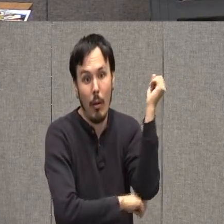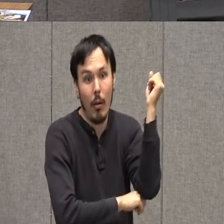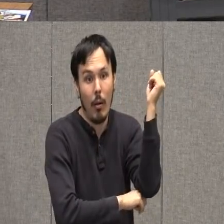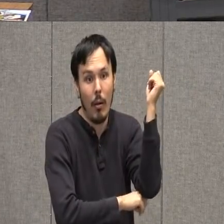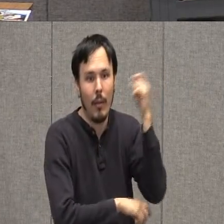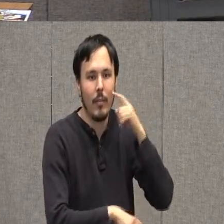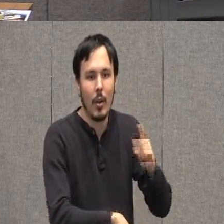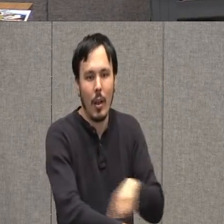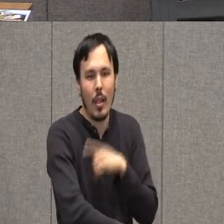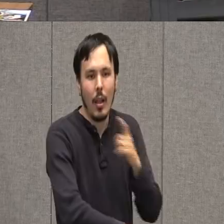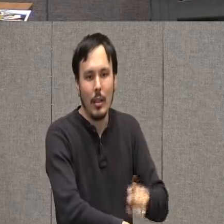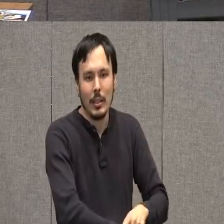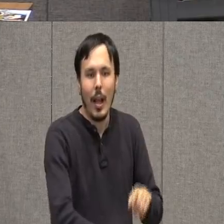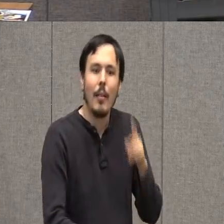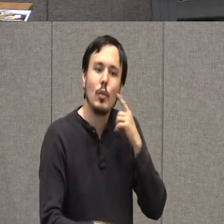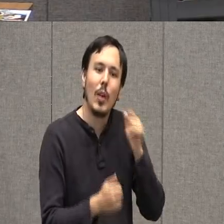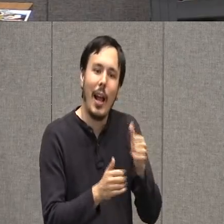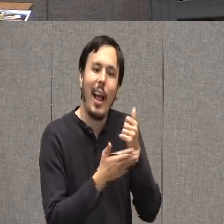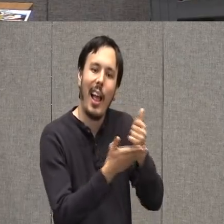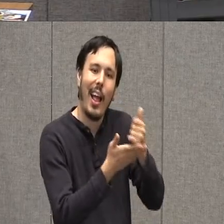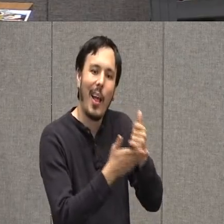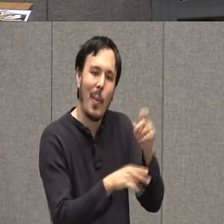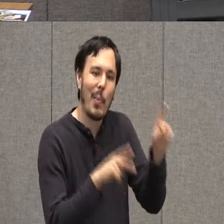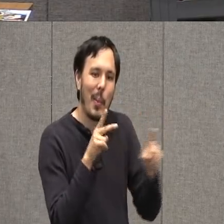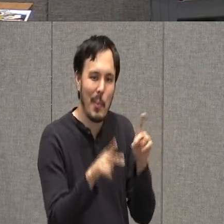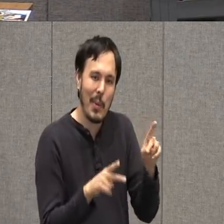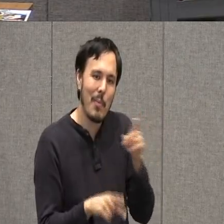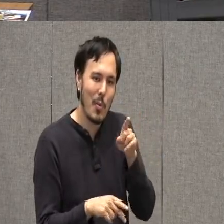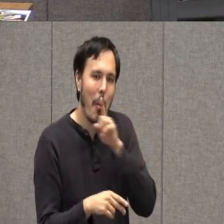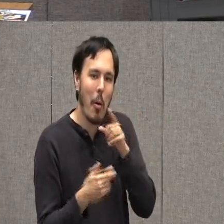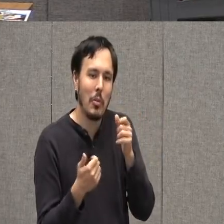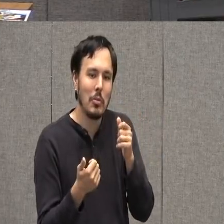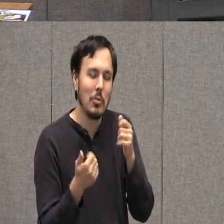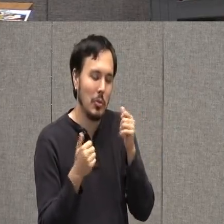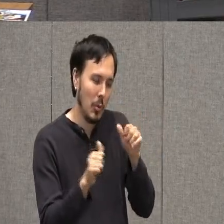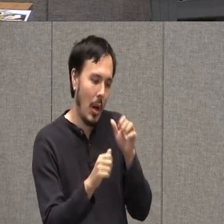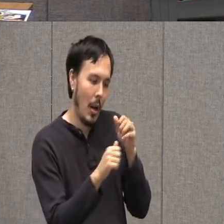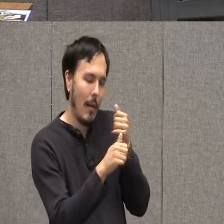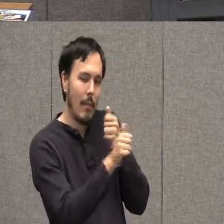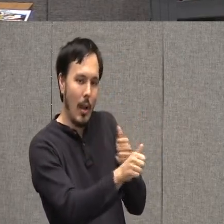As a courtesy to the people in your life. [Ley] Okay, don't move yet.